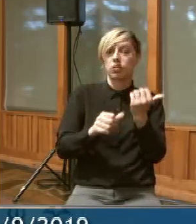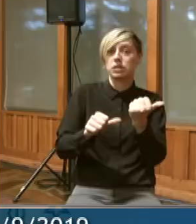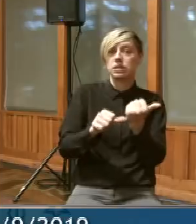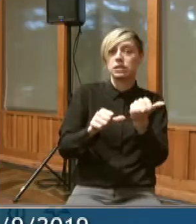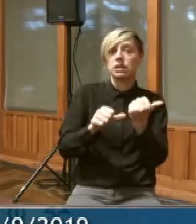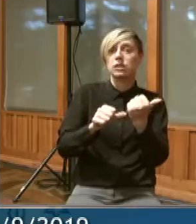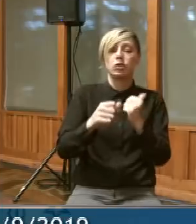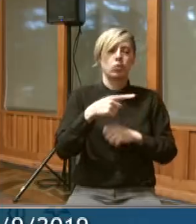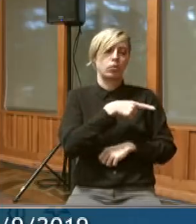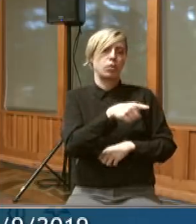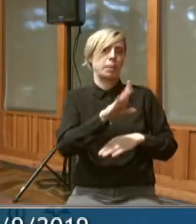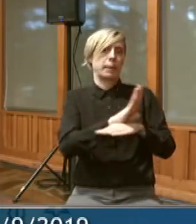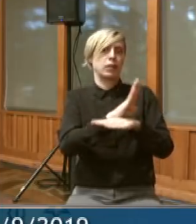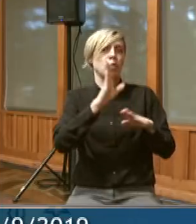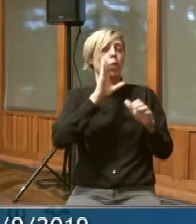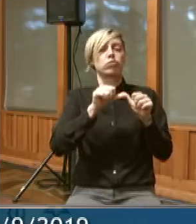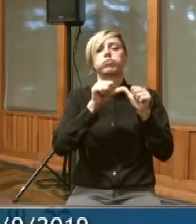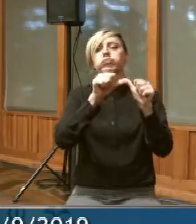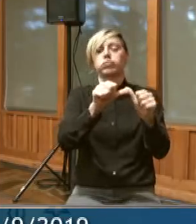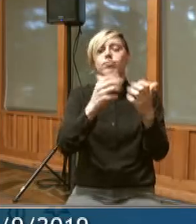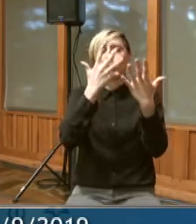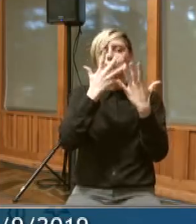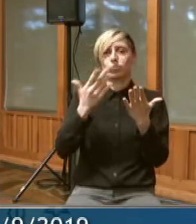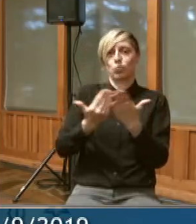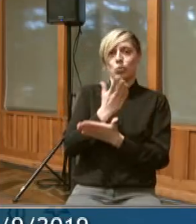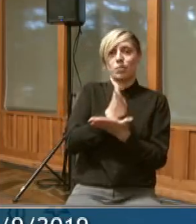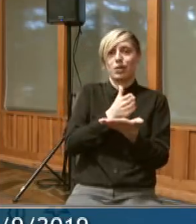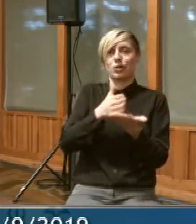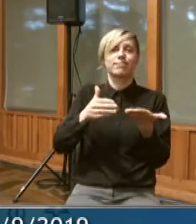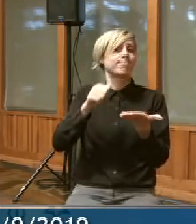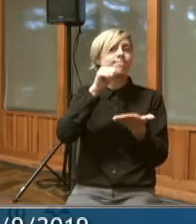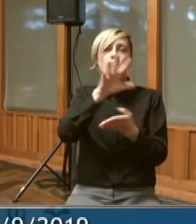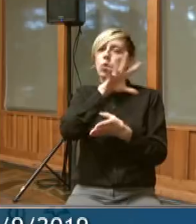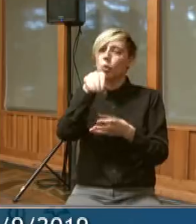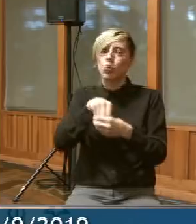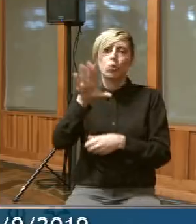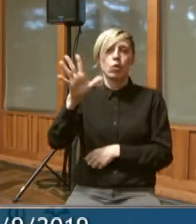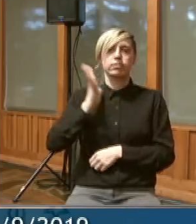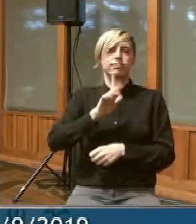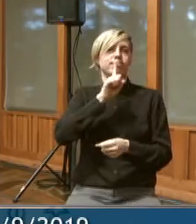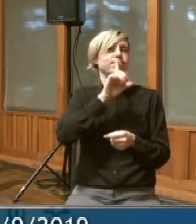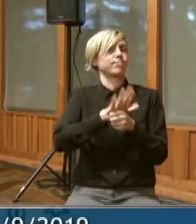A COMMITMENT WAS MADE TO FUND TECHNICAL ASSISTANCE A SMALL BUSINESS LOAN TO SUPPORT THOSE IMPACTED SO THEY WOULD HAVE THE